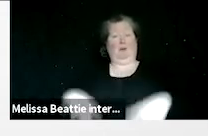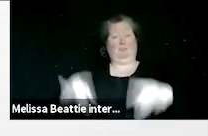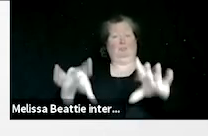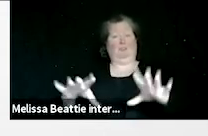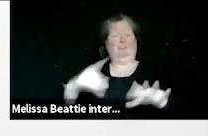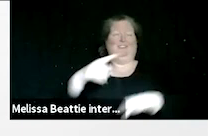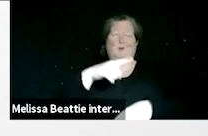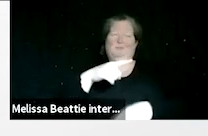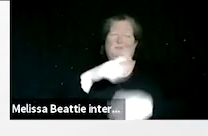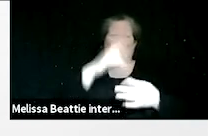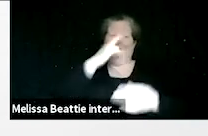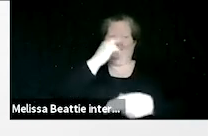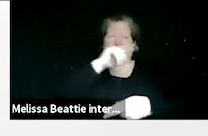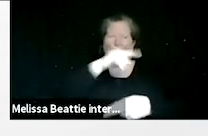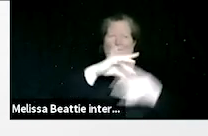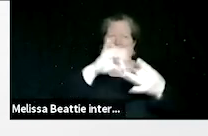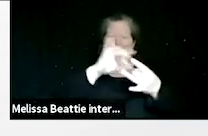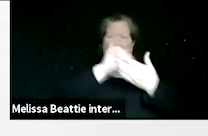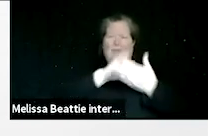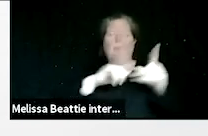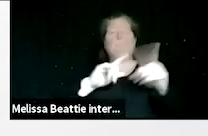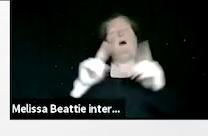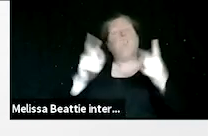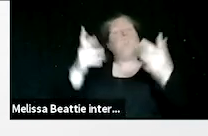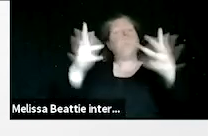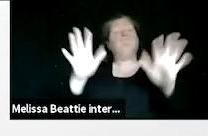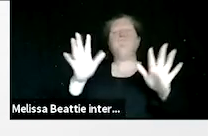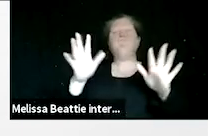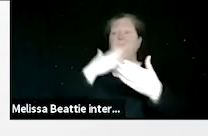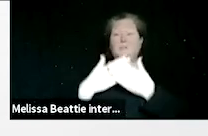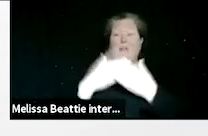Rick Mislan: Anyway, I'm all good. All good. Anyone have any questions tonight